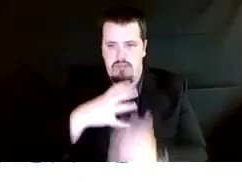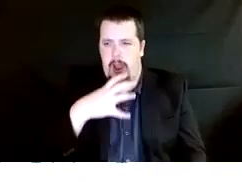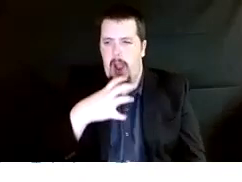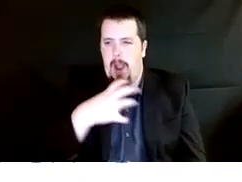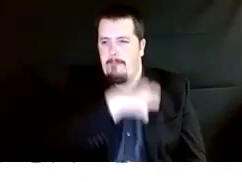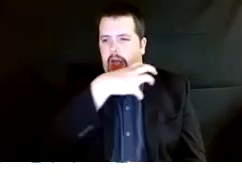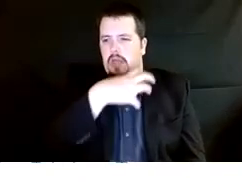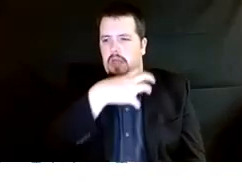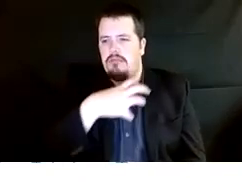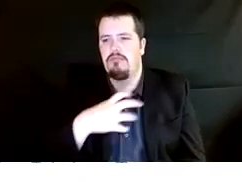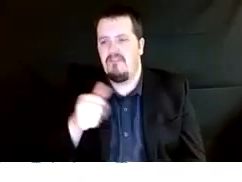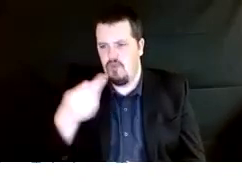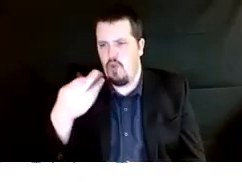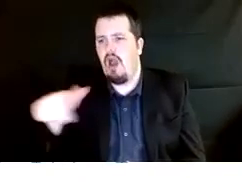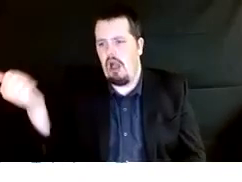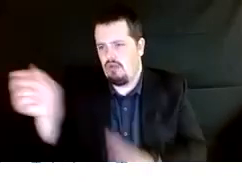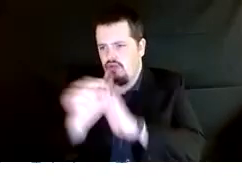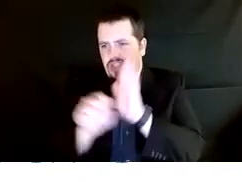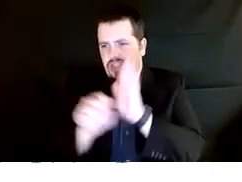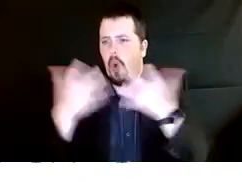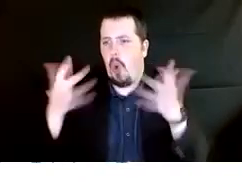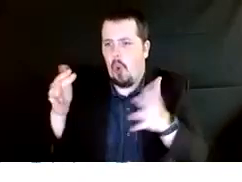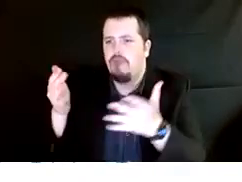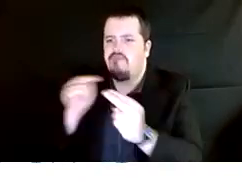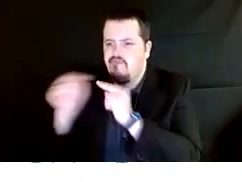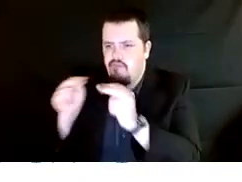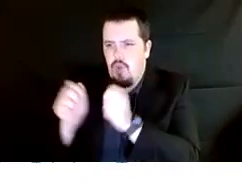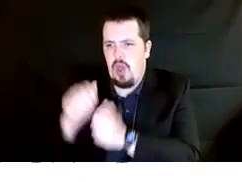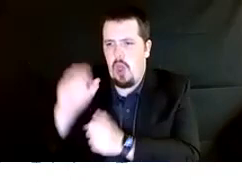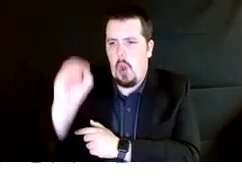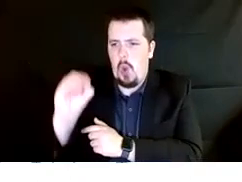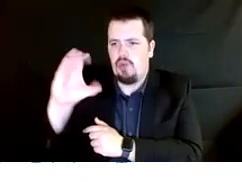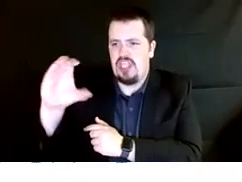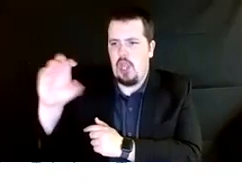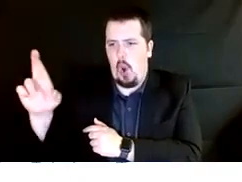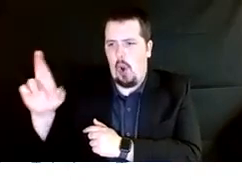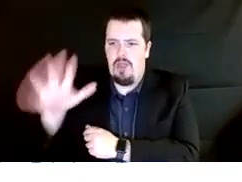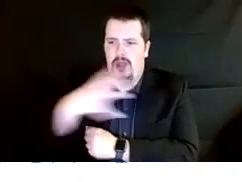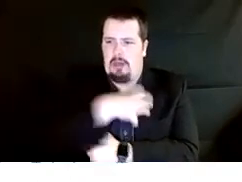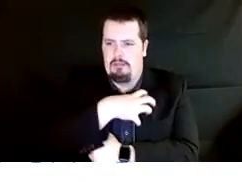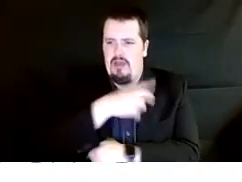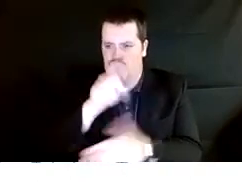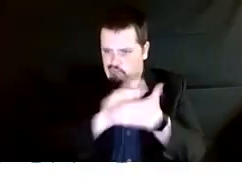other states had already been negotiating with OCR on complaints they had written on similar issues